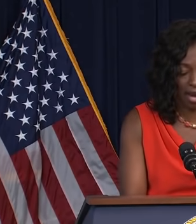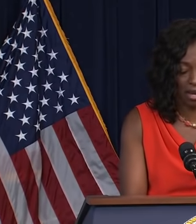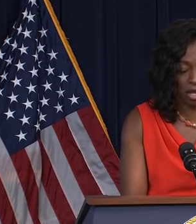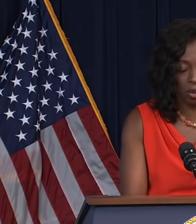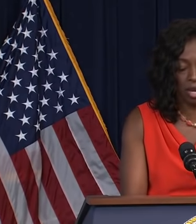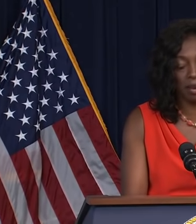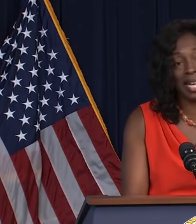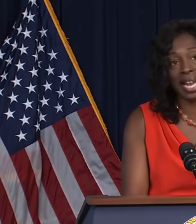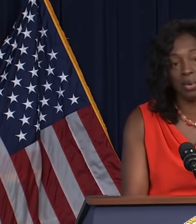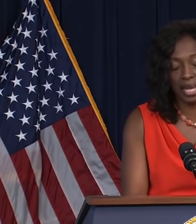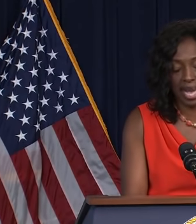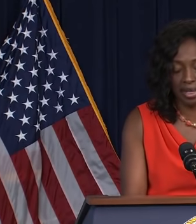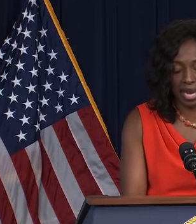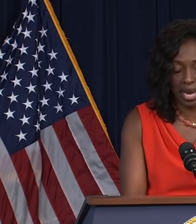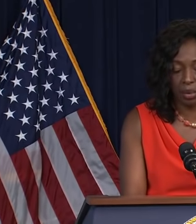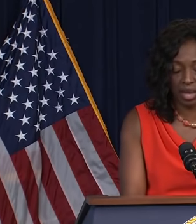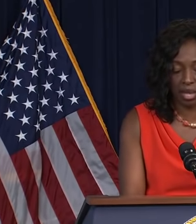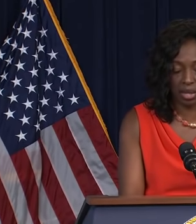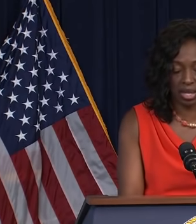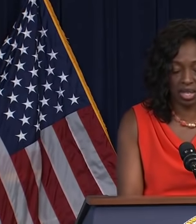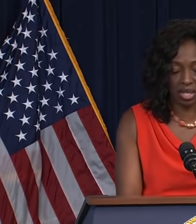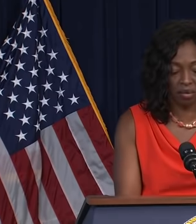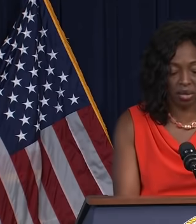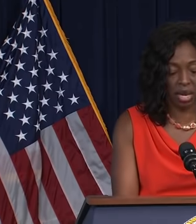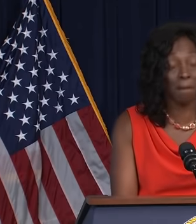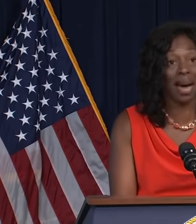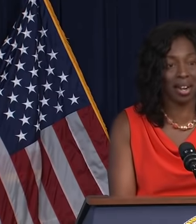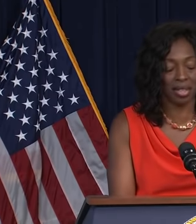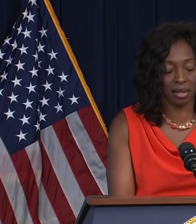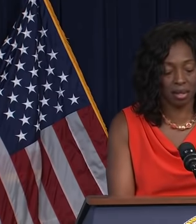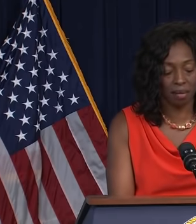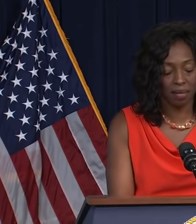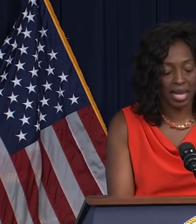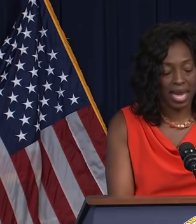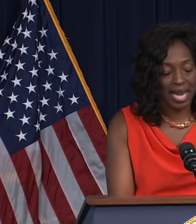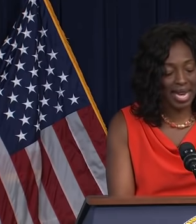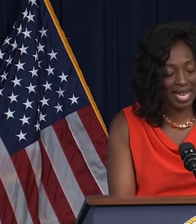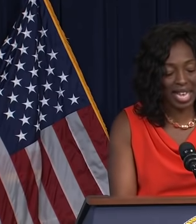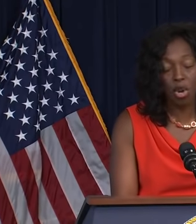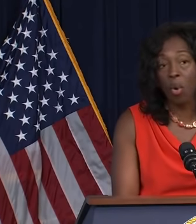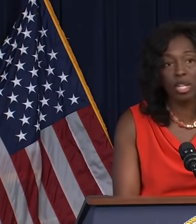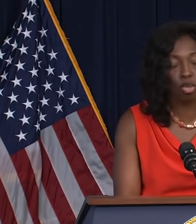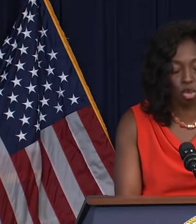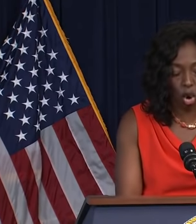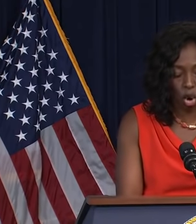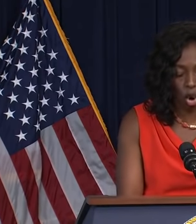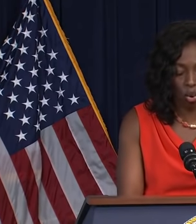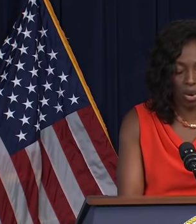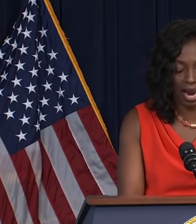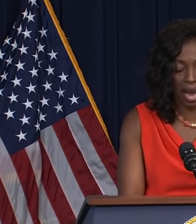and that is that'll- be a salute or not comma these will